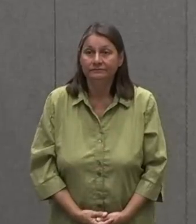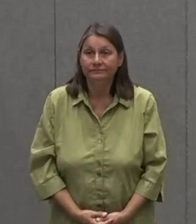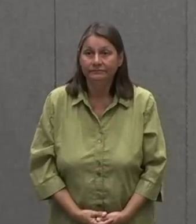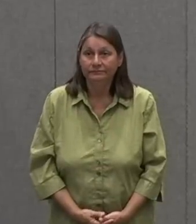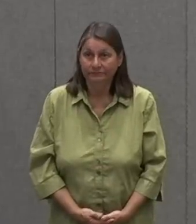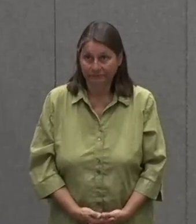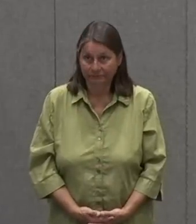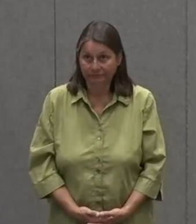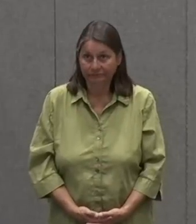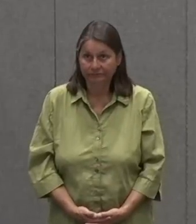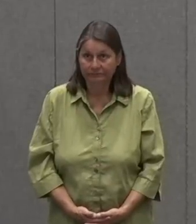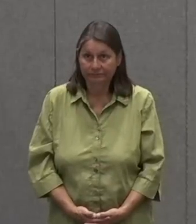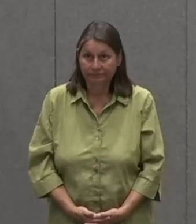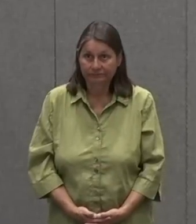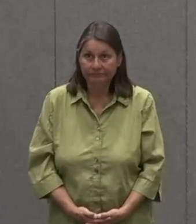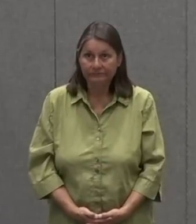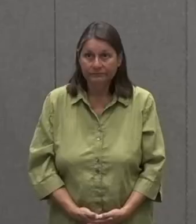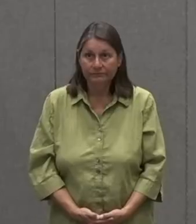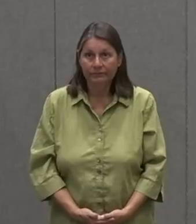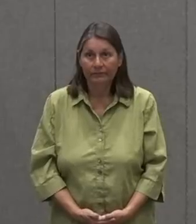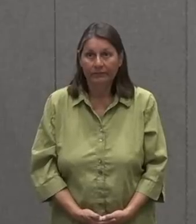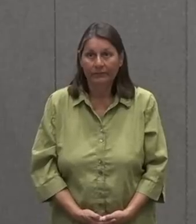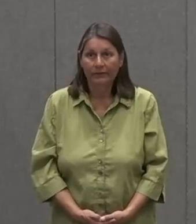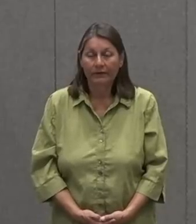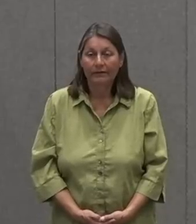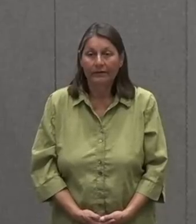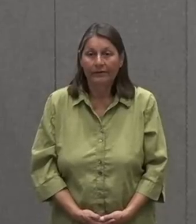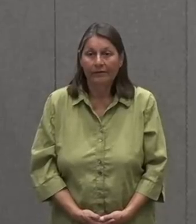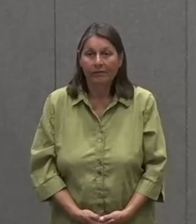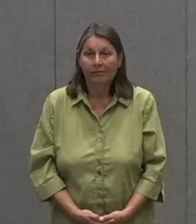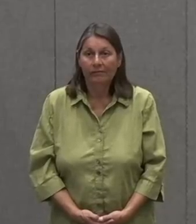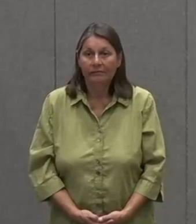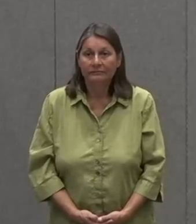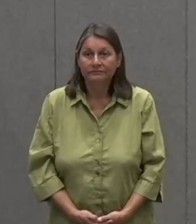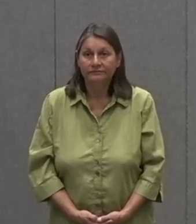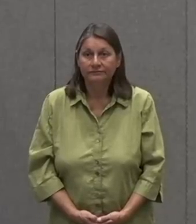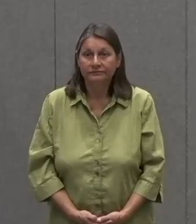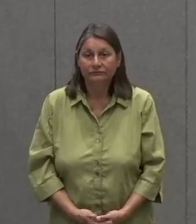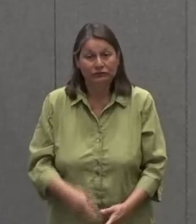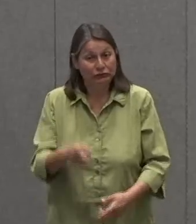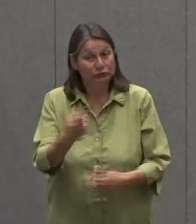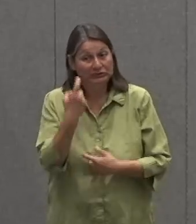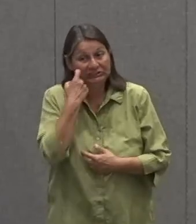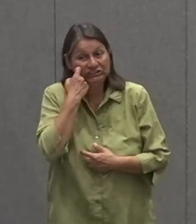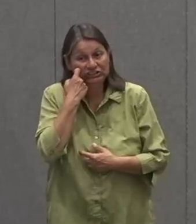All right, so if you could, on those flaps that you just made, on the very top,